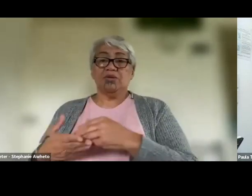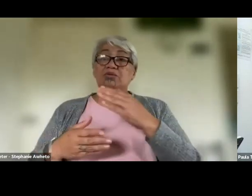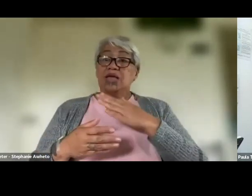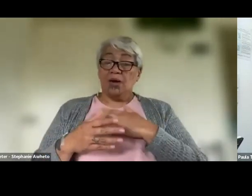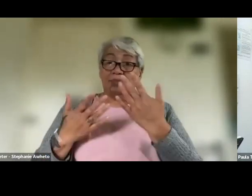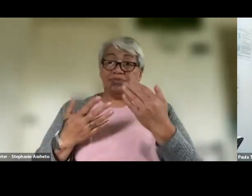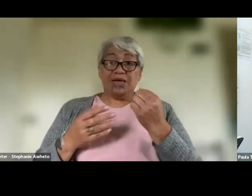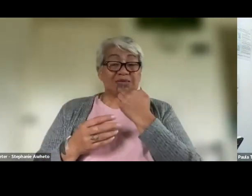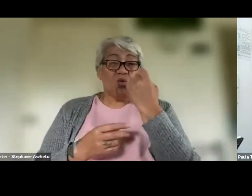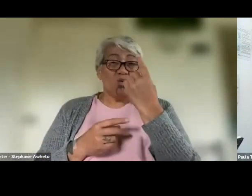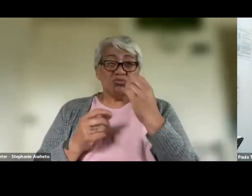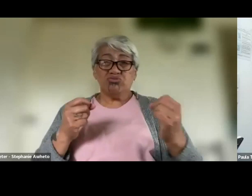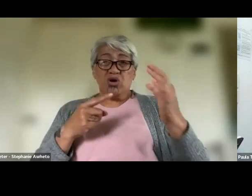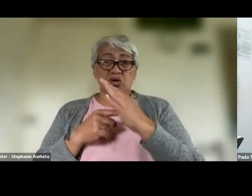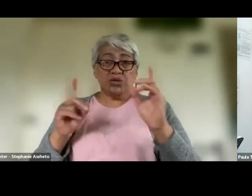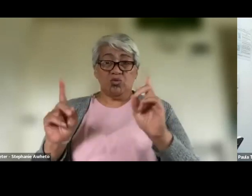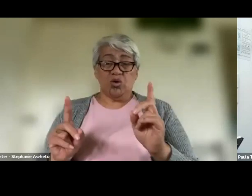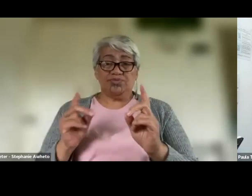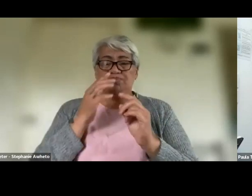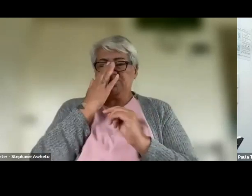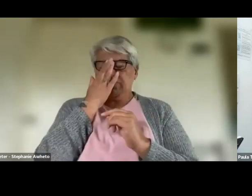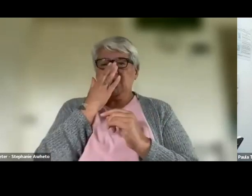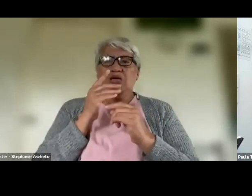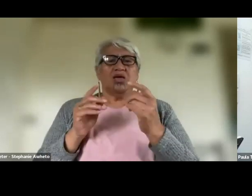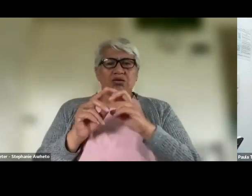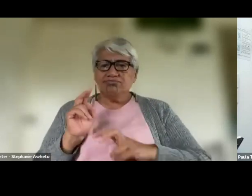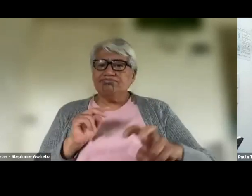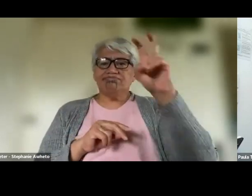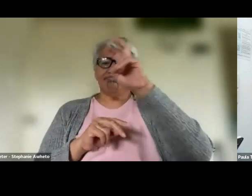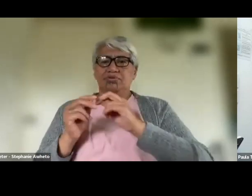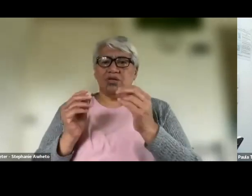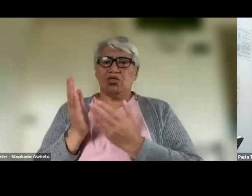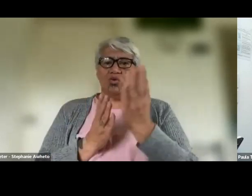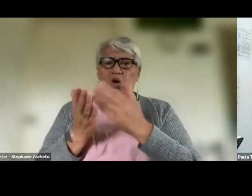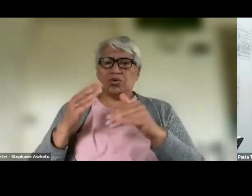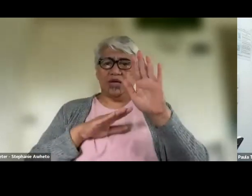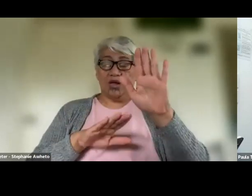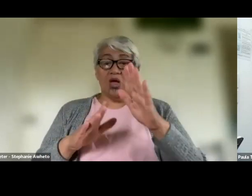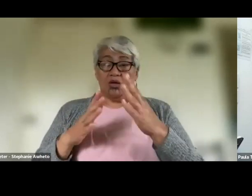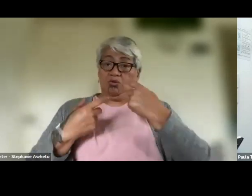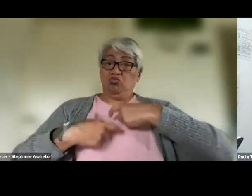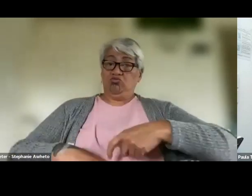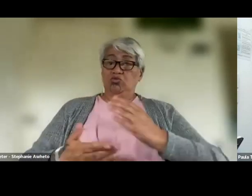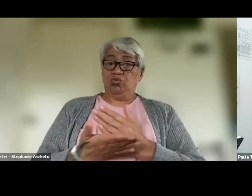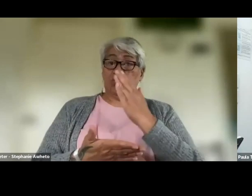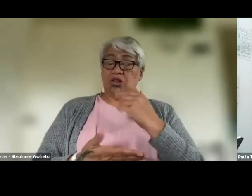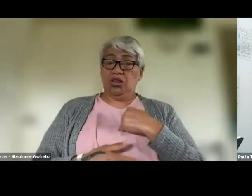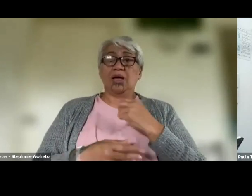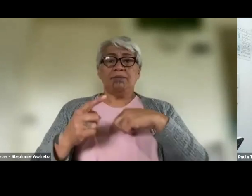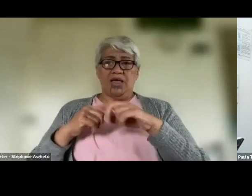has been getting around New Zealand in-person and online listening to the community.